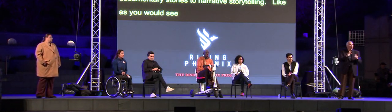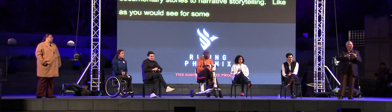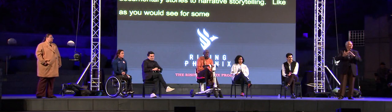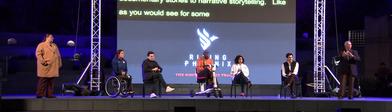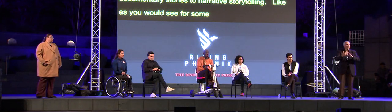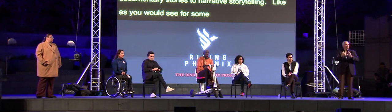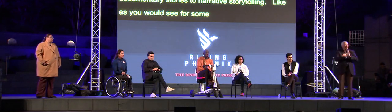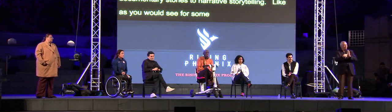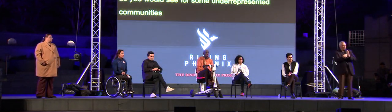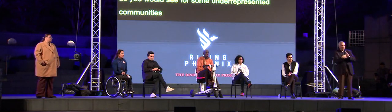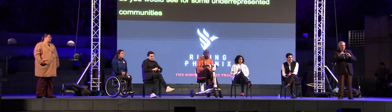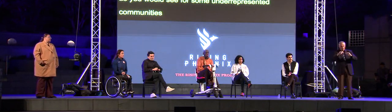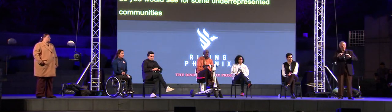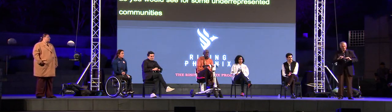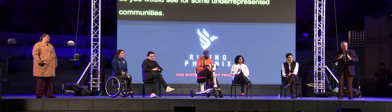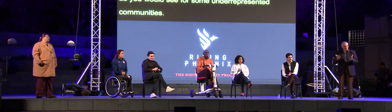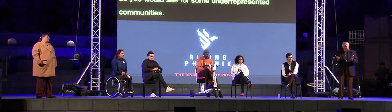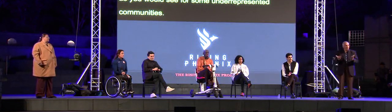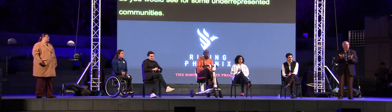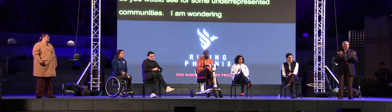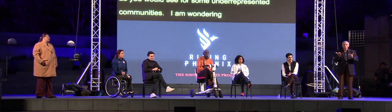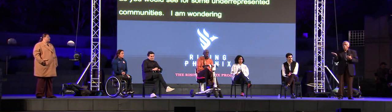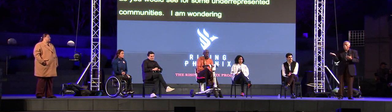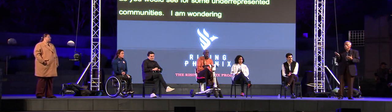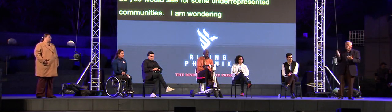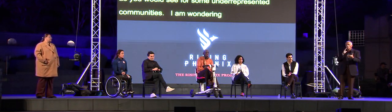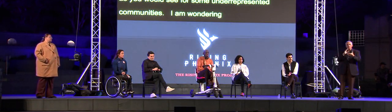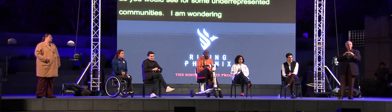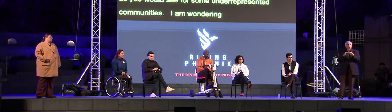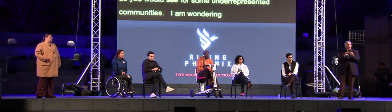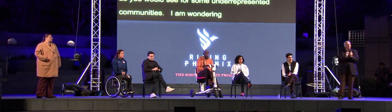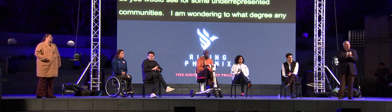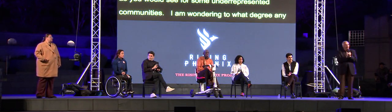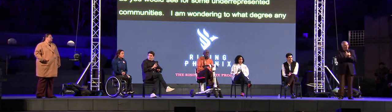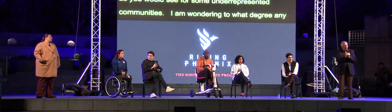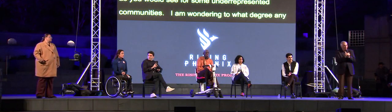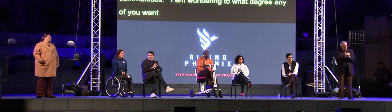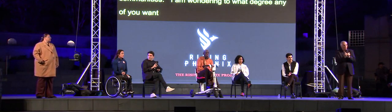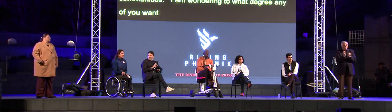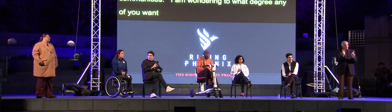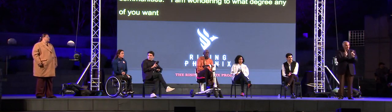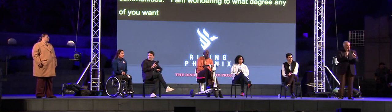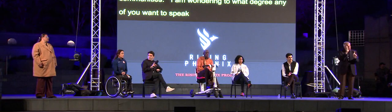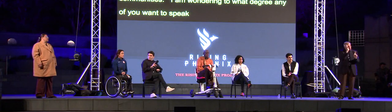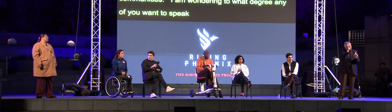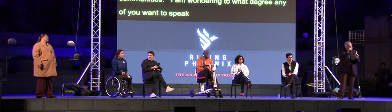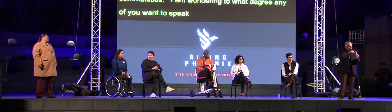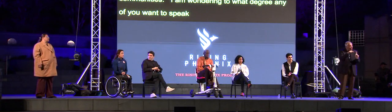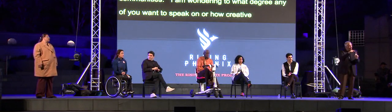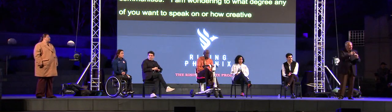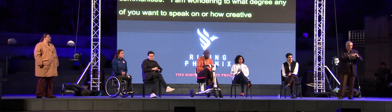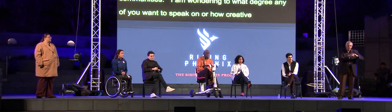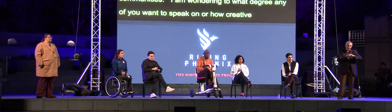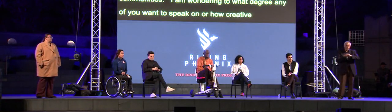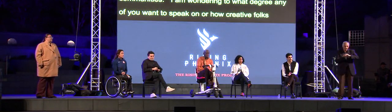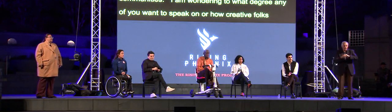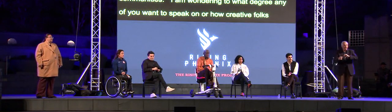So I'm wondering to what degree any of you want to speak on how creative folks can collaborate and make the leap?